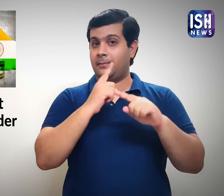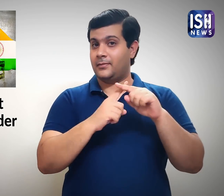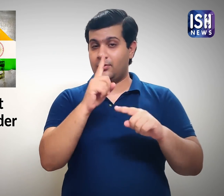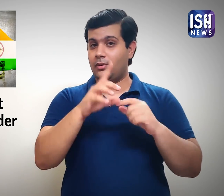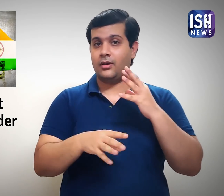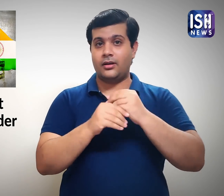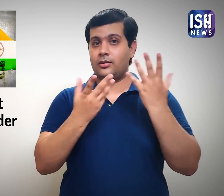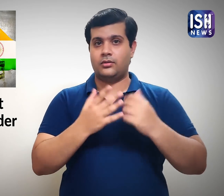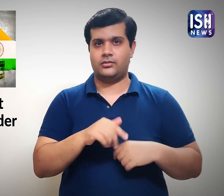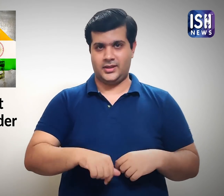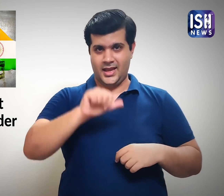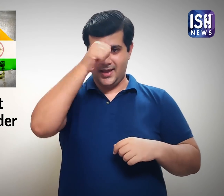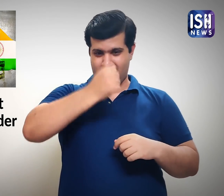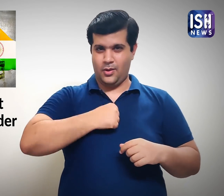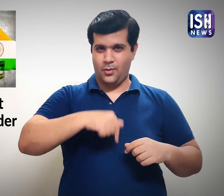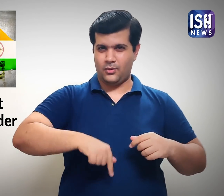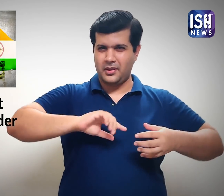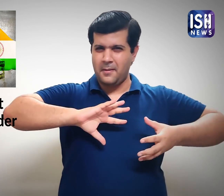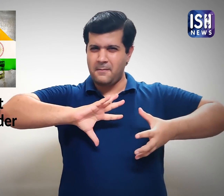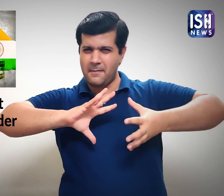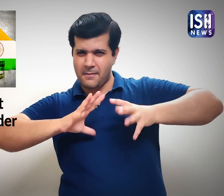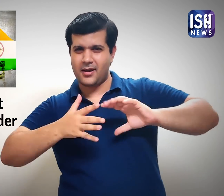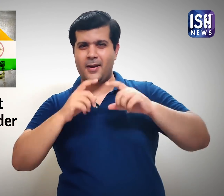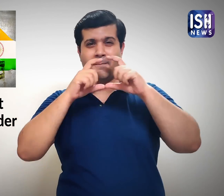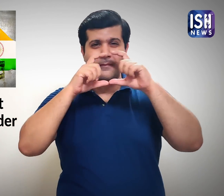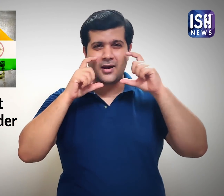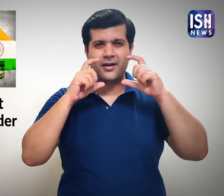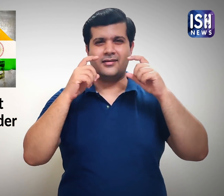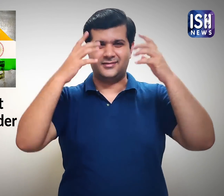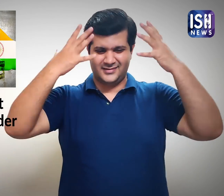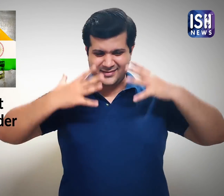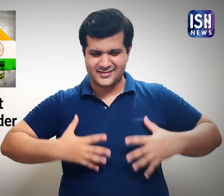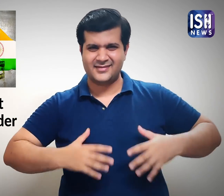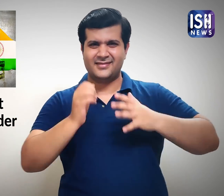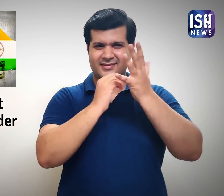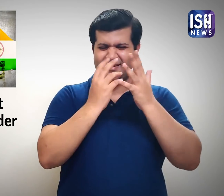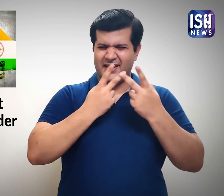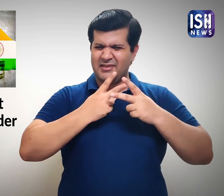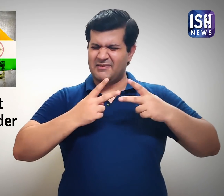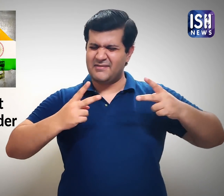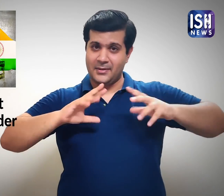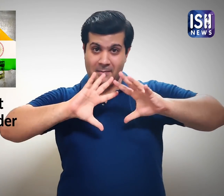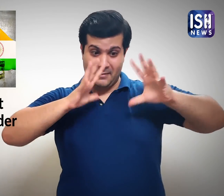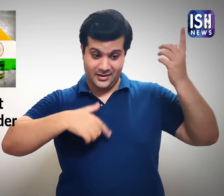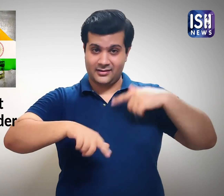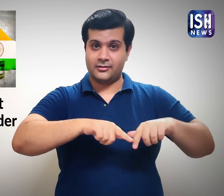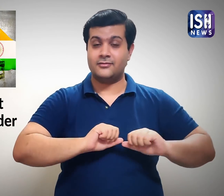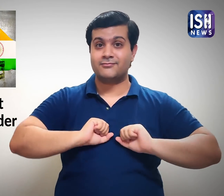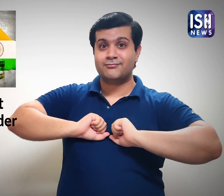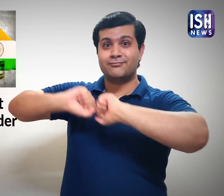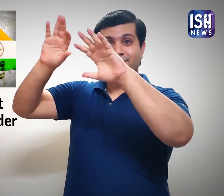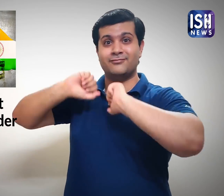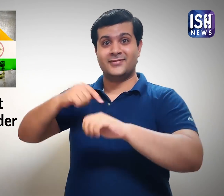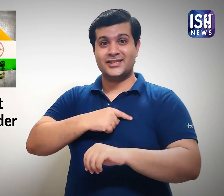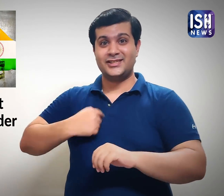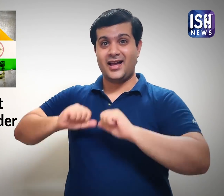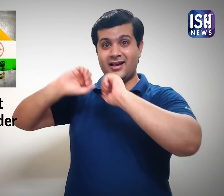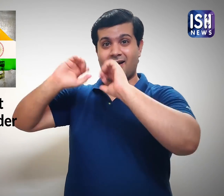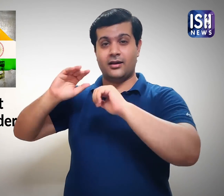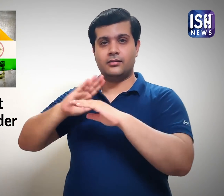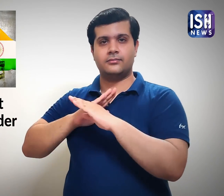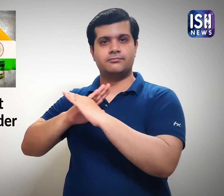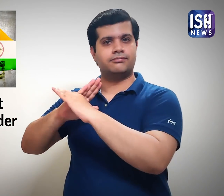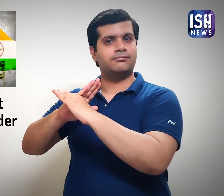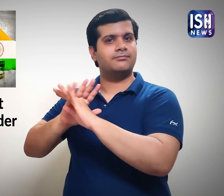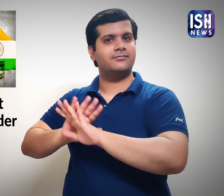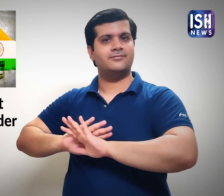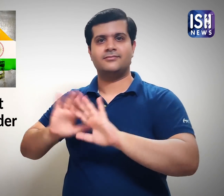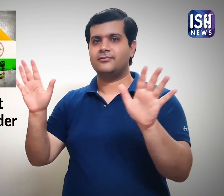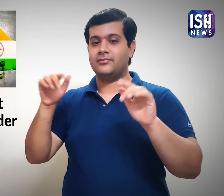India had banned all exports of medical and protective equipment to China.